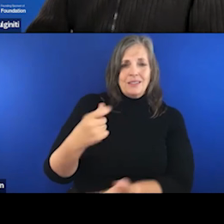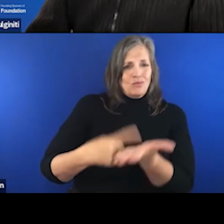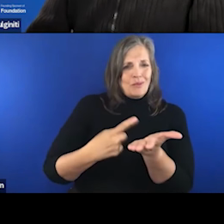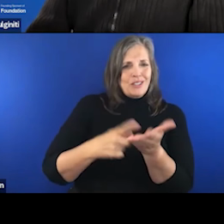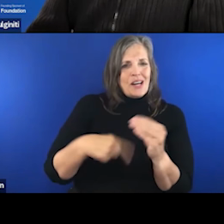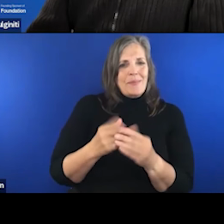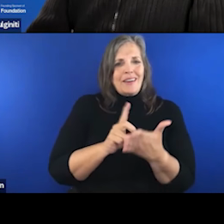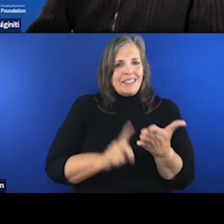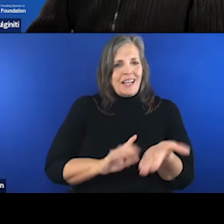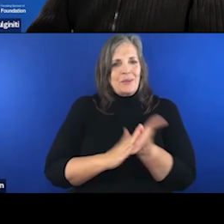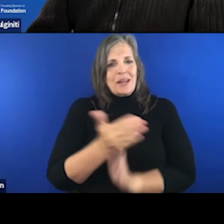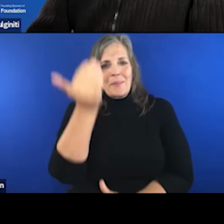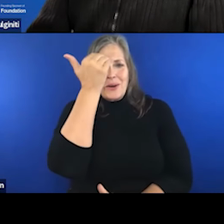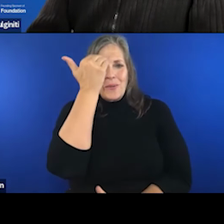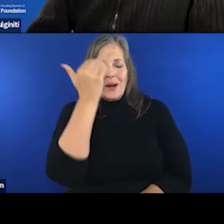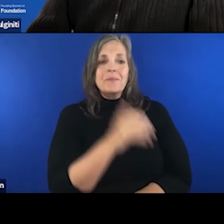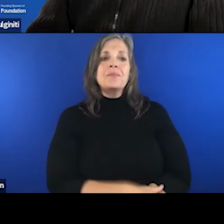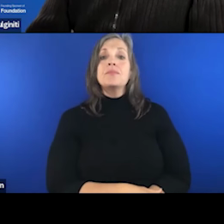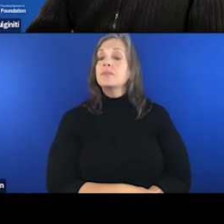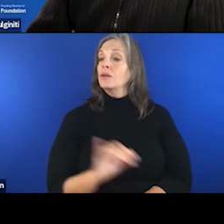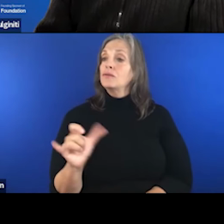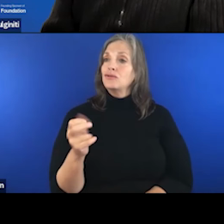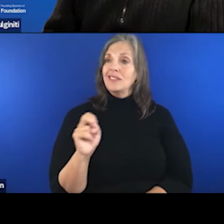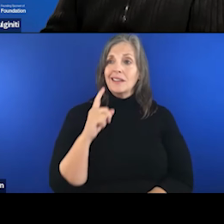I'm gonna I'm gonna keep going on Jillian I think we're doing pretty good on time